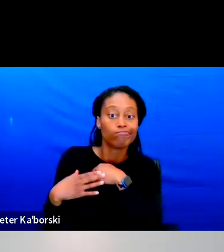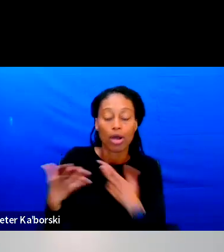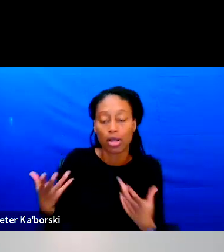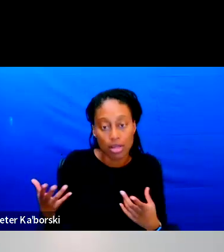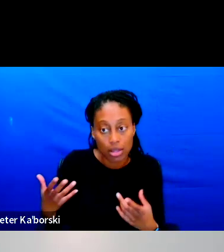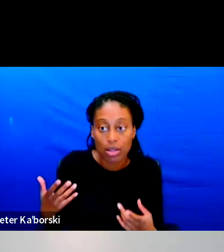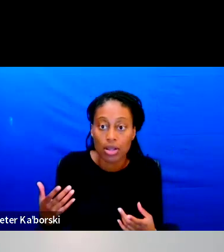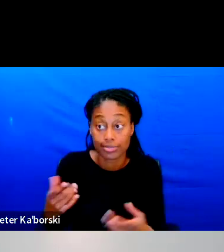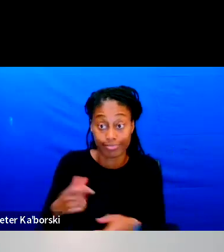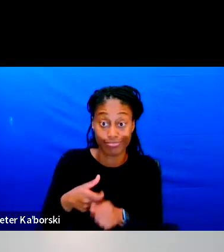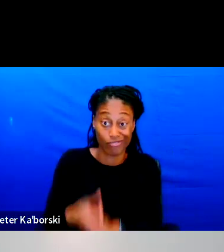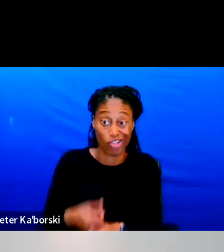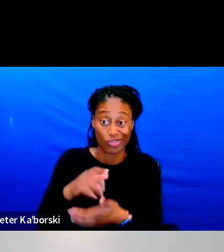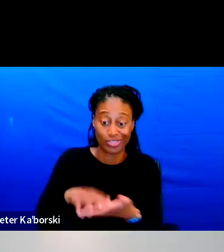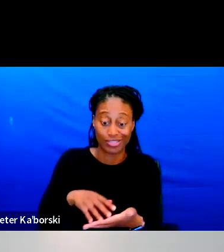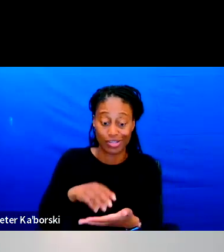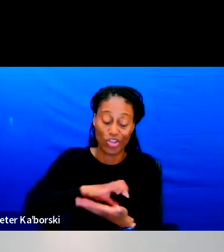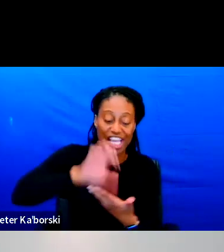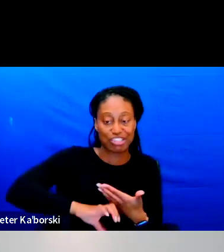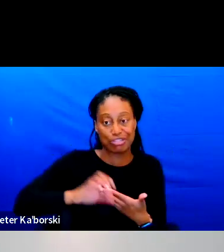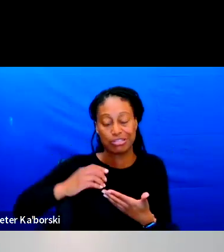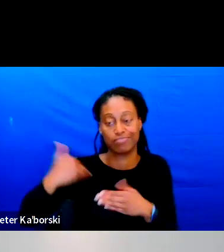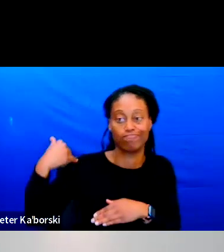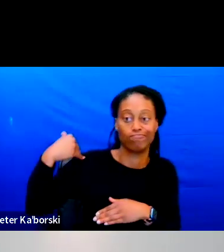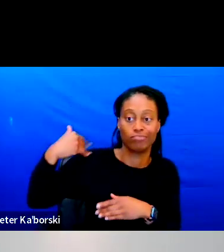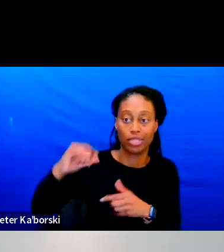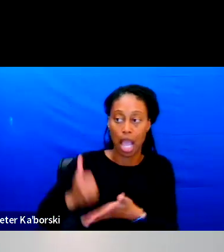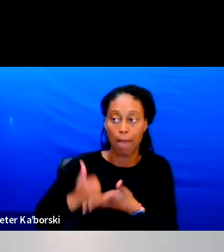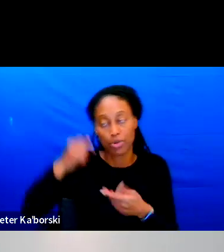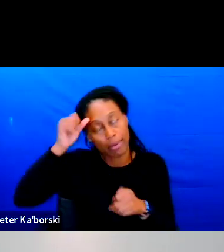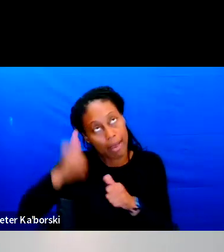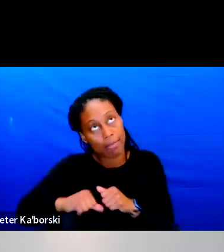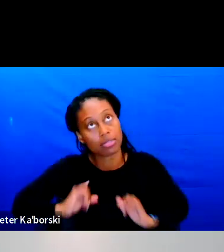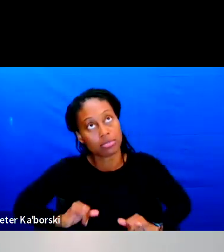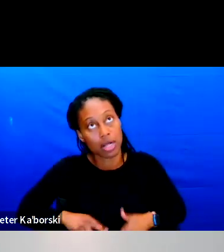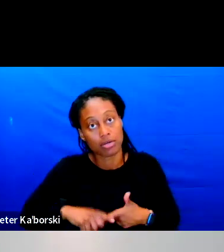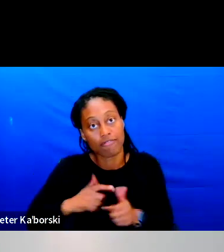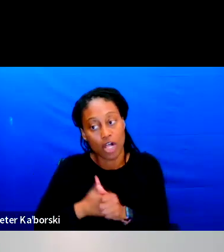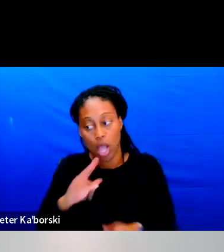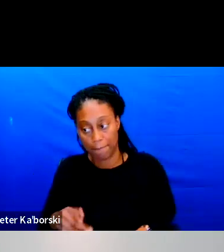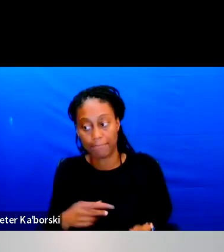Kyle Kleist: make sure that she follows back up with that in our double check with them was the information helpful?